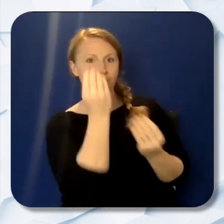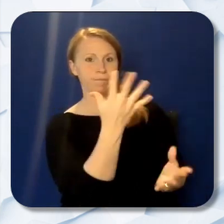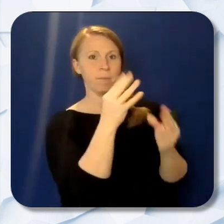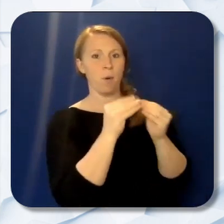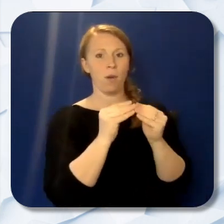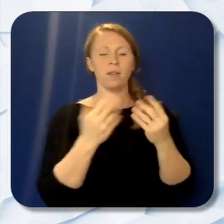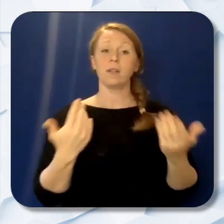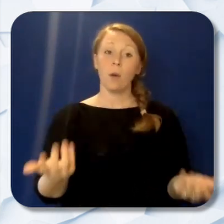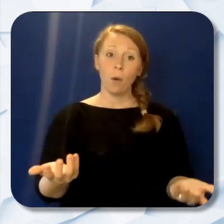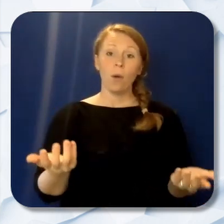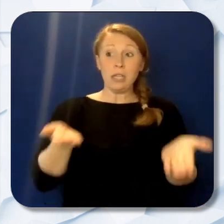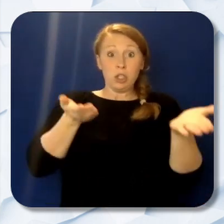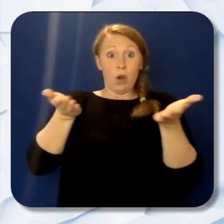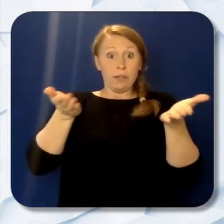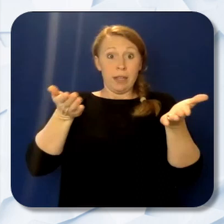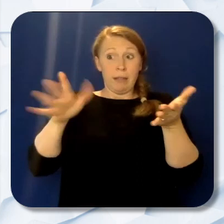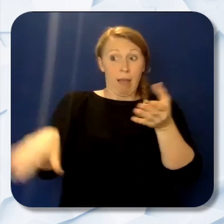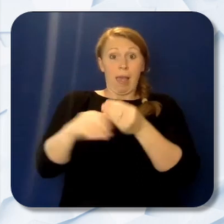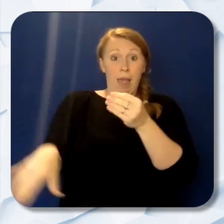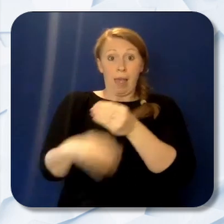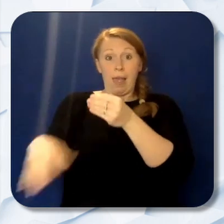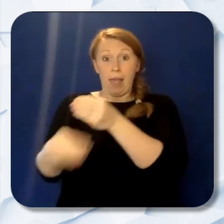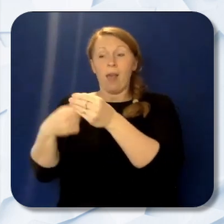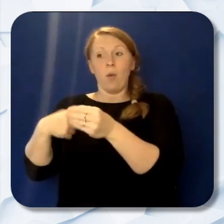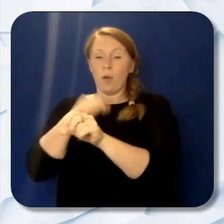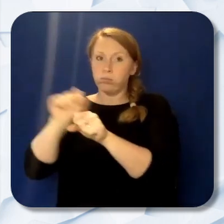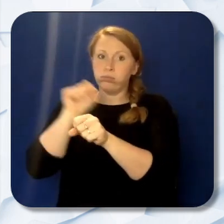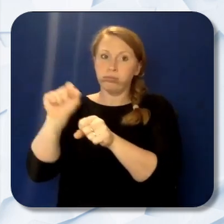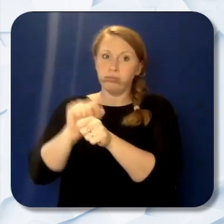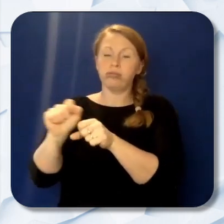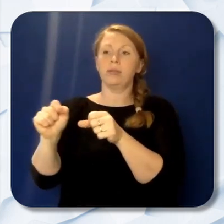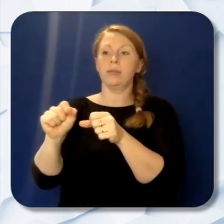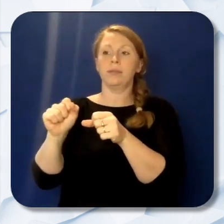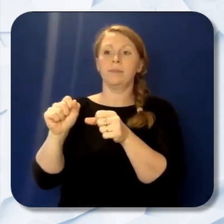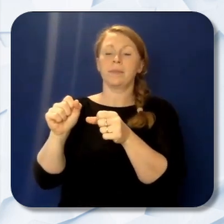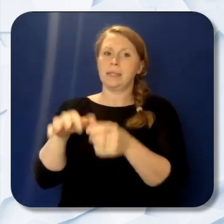to expand services. We'll keep doing that, especially around Fentanyl needs, as well as